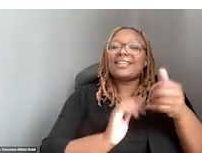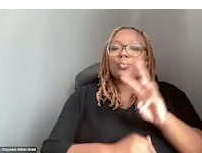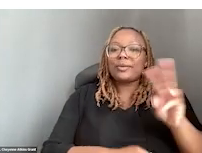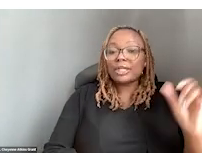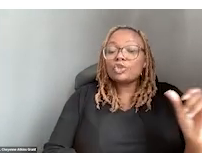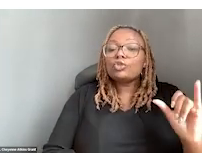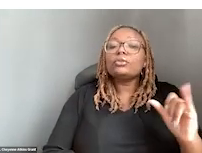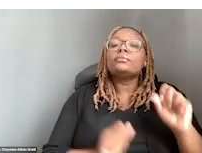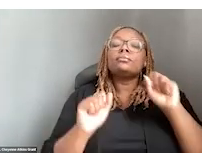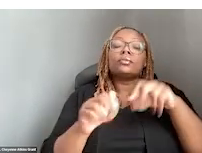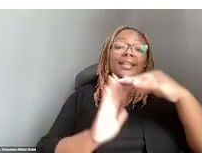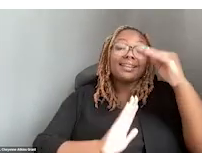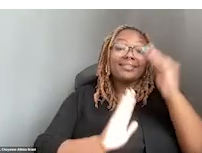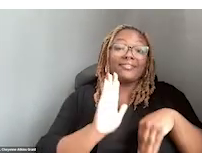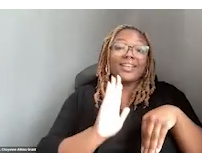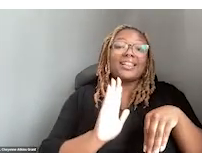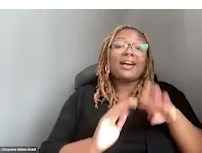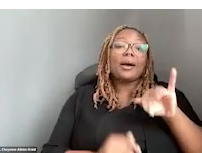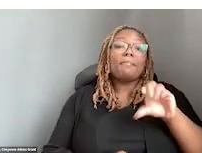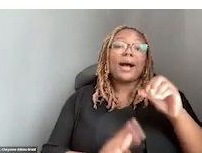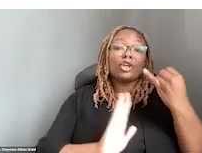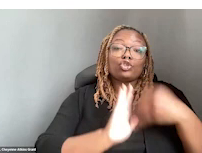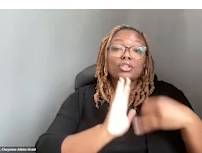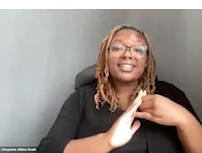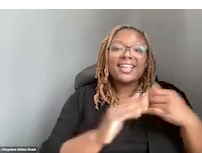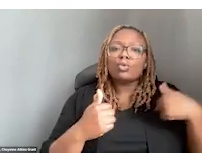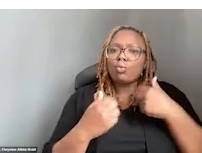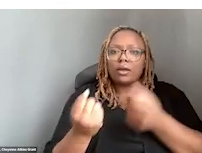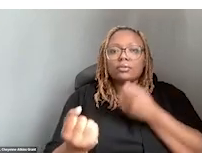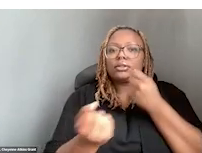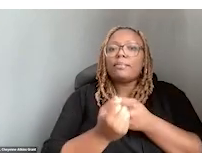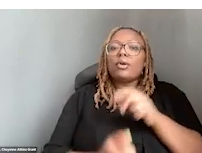You can fill out a biographical sketch. We do support the 23-1.